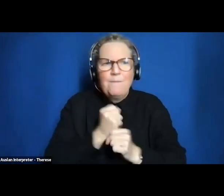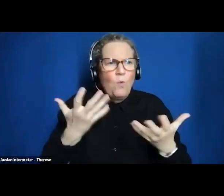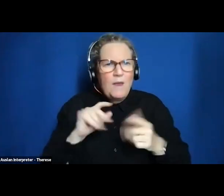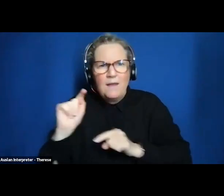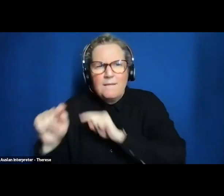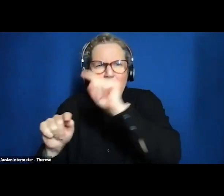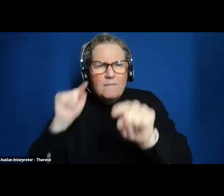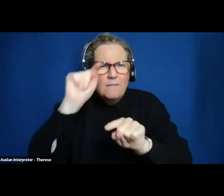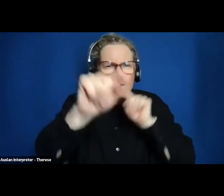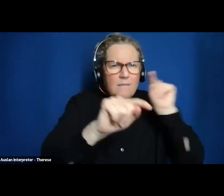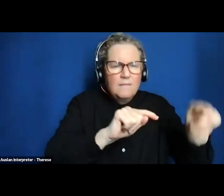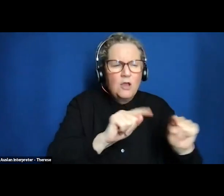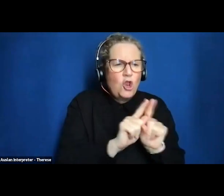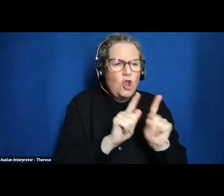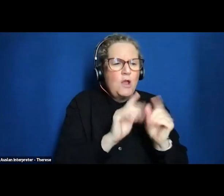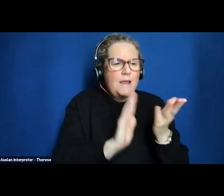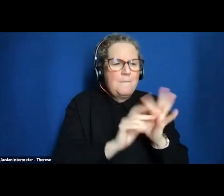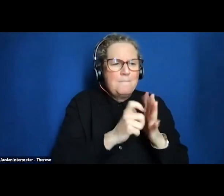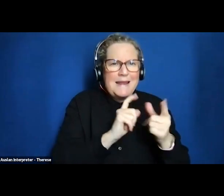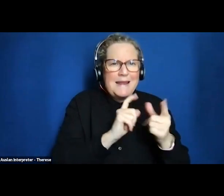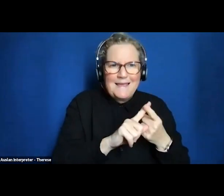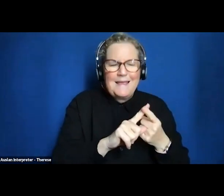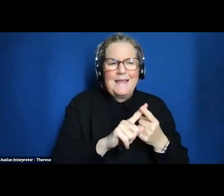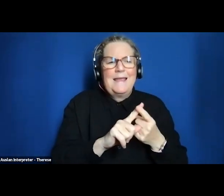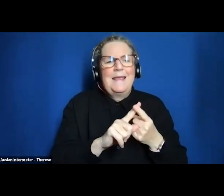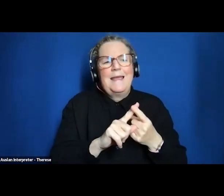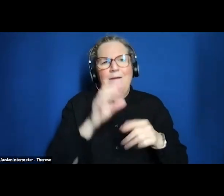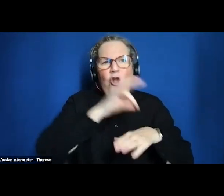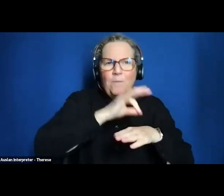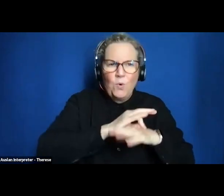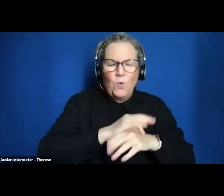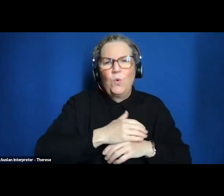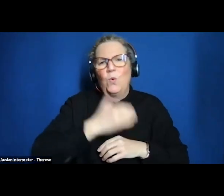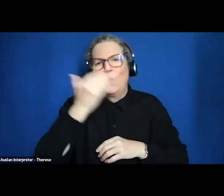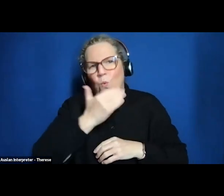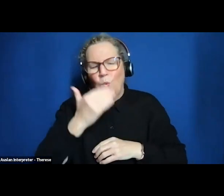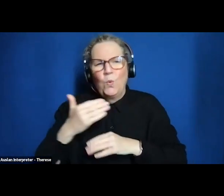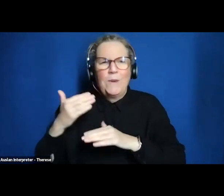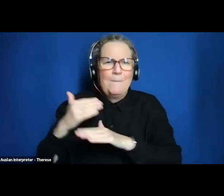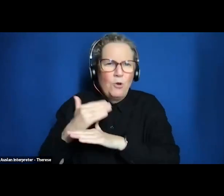And these would include Medicare, public hospitals, schools, employment services, housing.